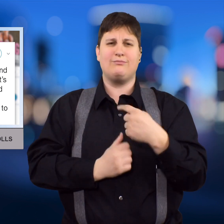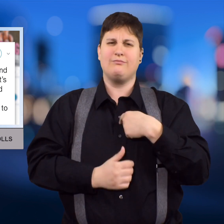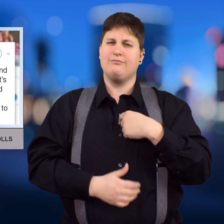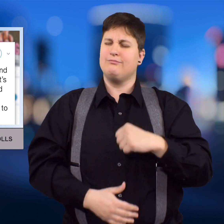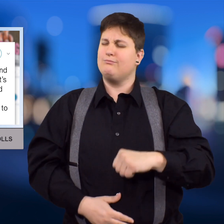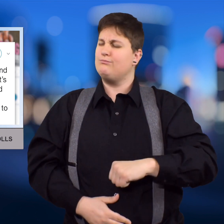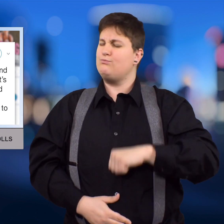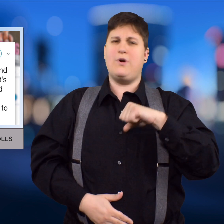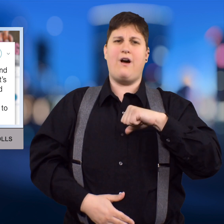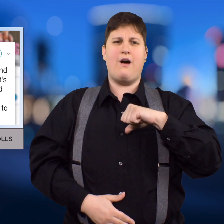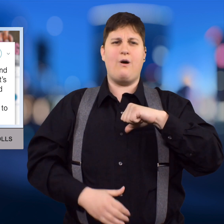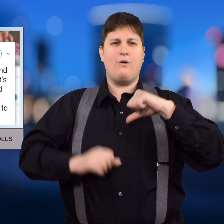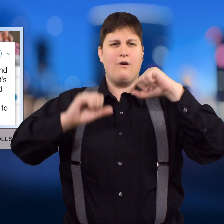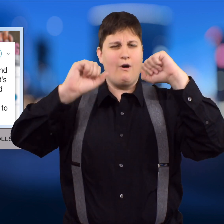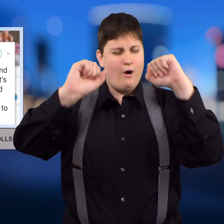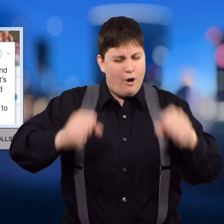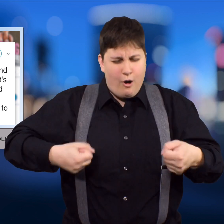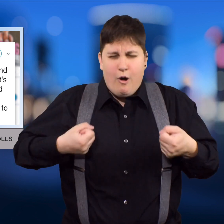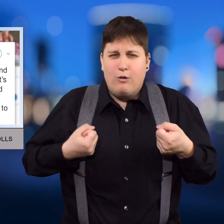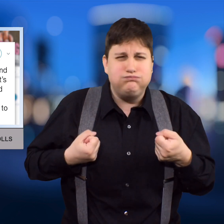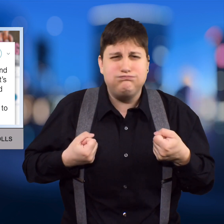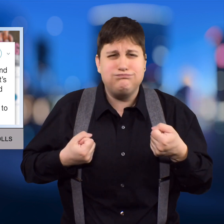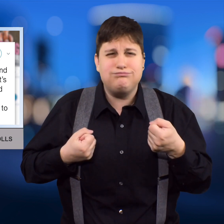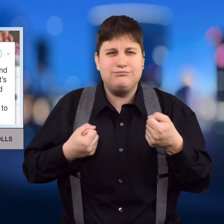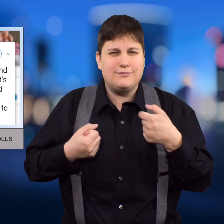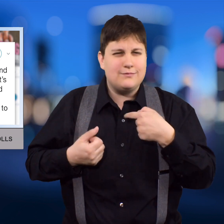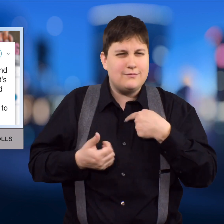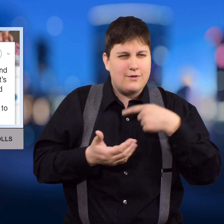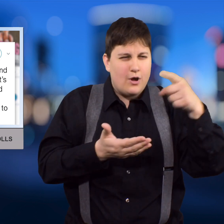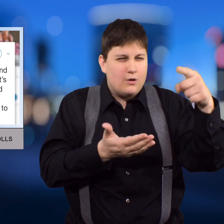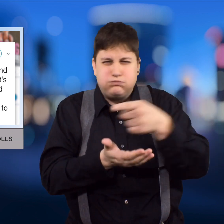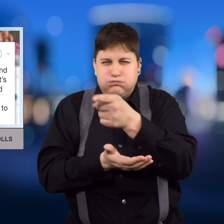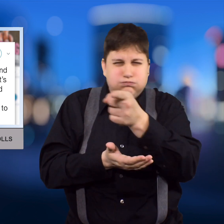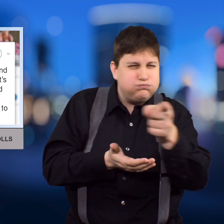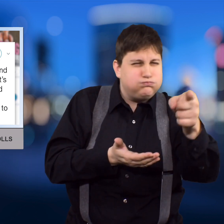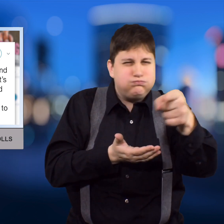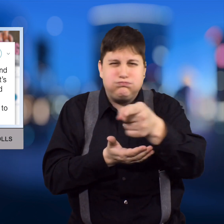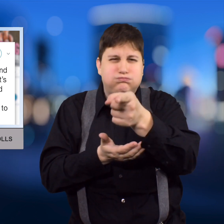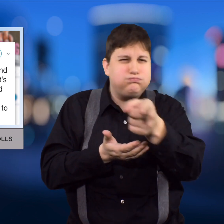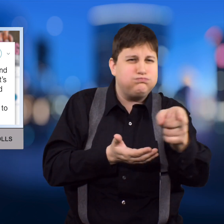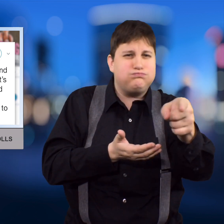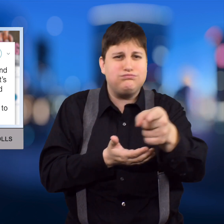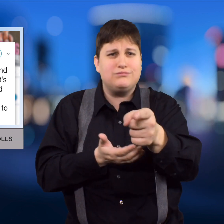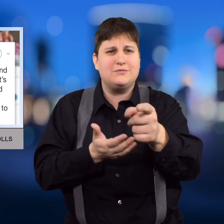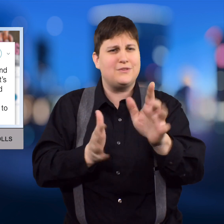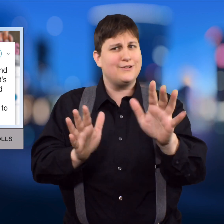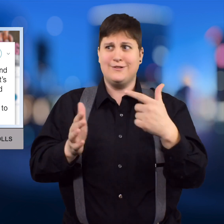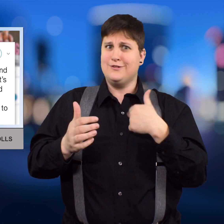I'm proud of the way I skied and how I attacked course.